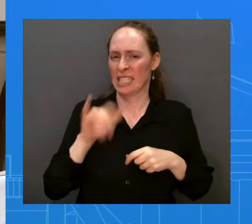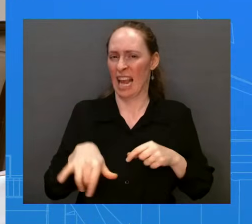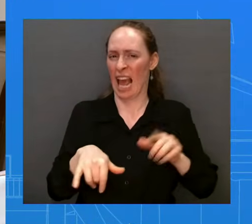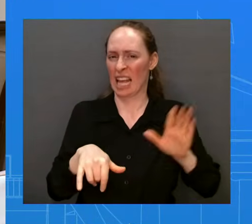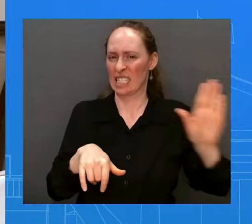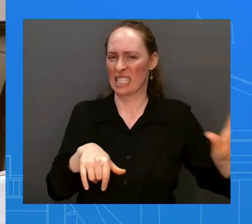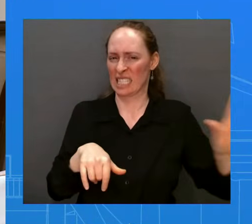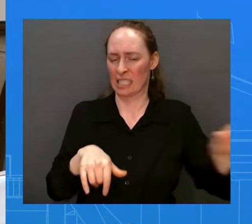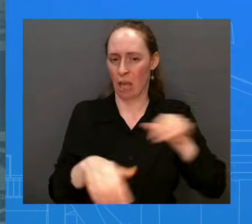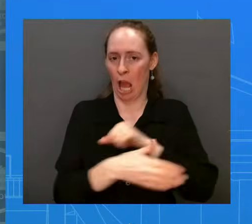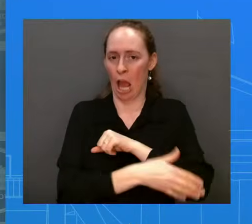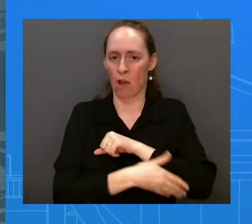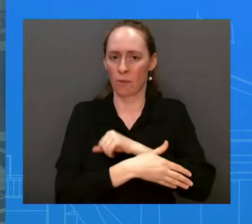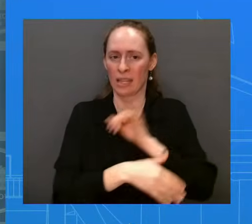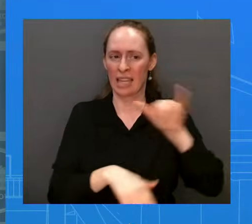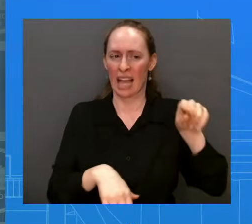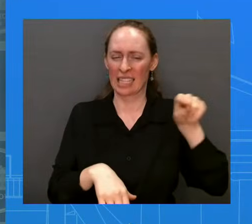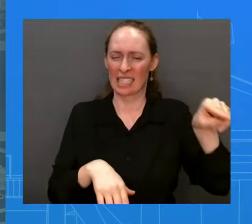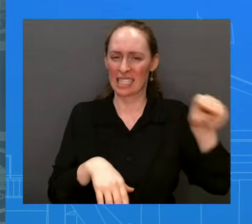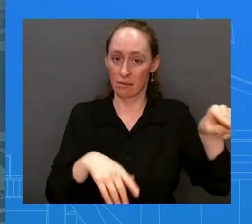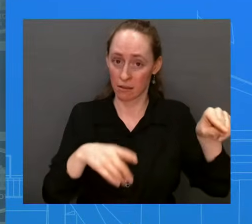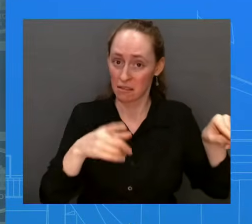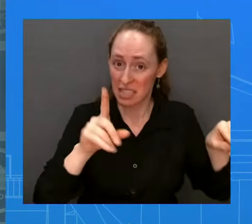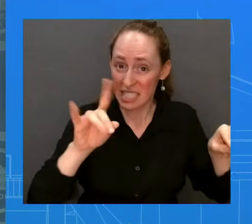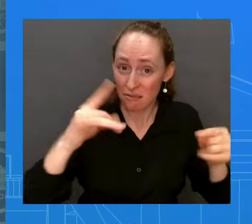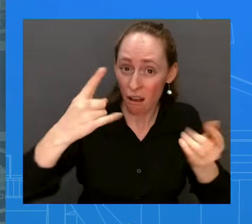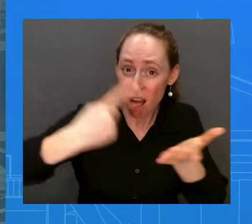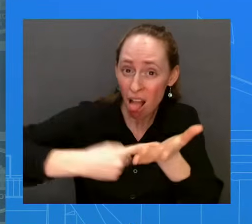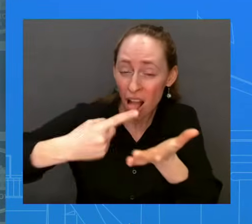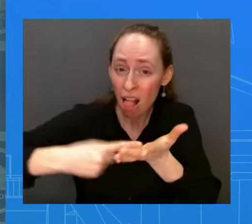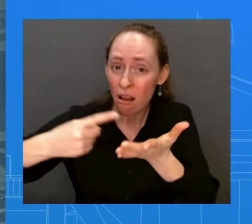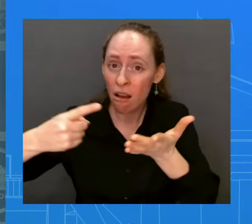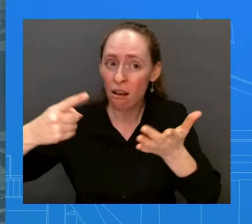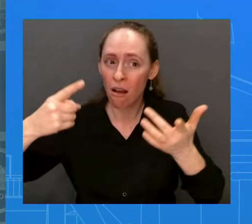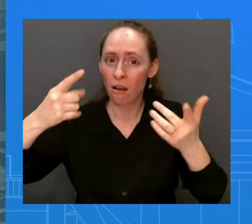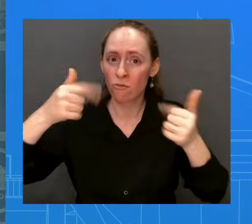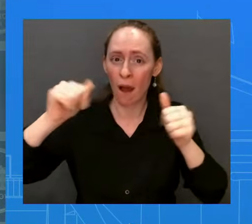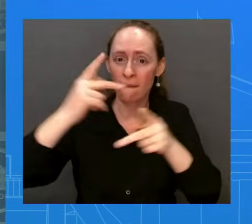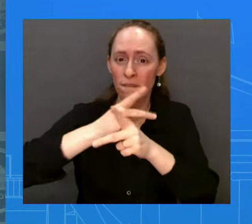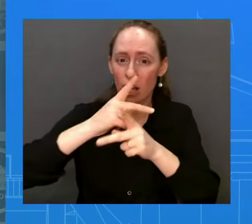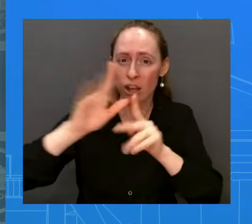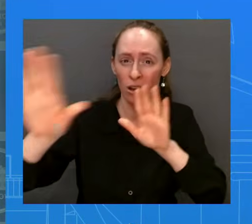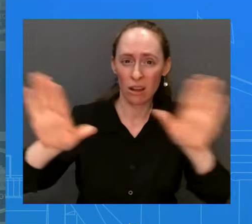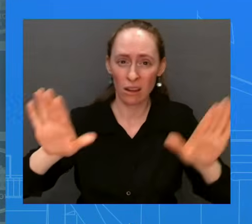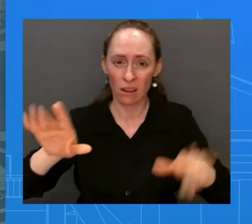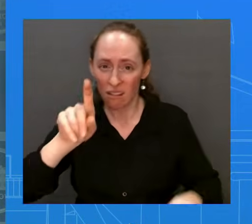Mr. Kirby: I mean, the short answer to your question is yes, and I talked about that in my opening statement. The President also directed Secretary Blinken,